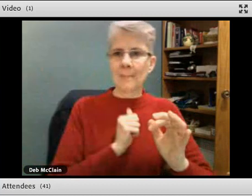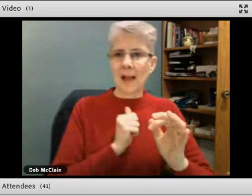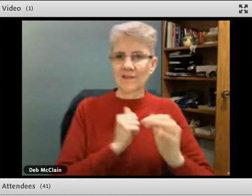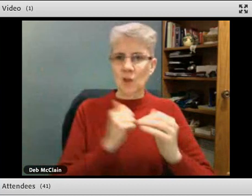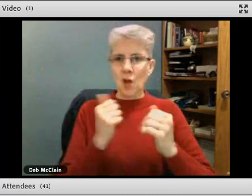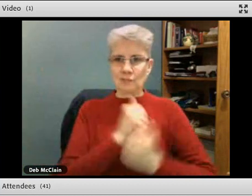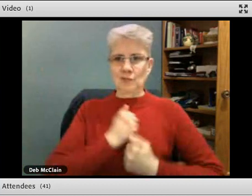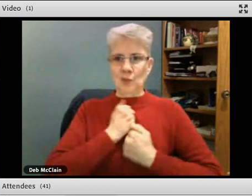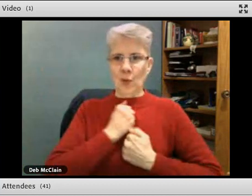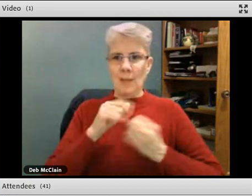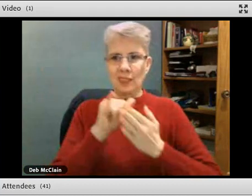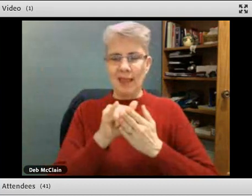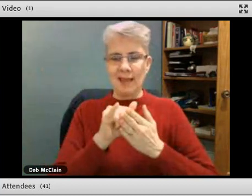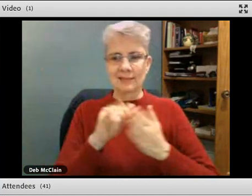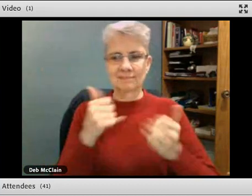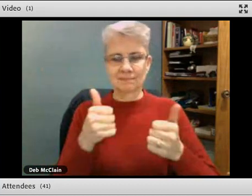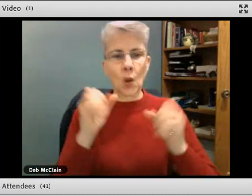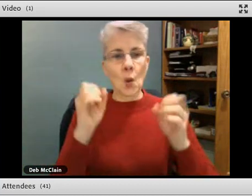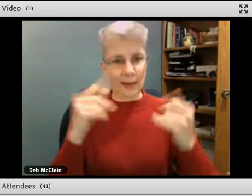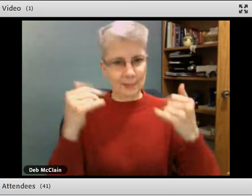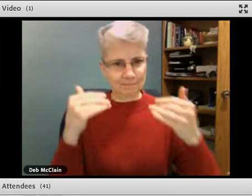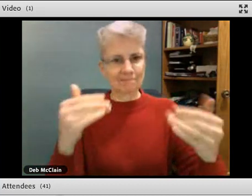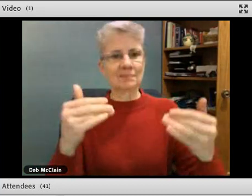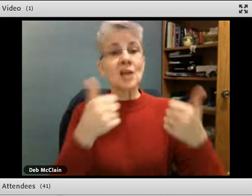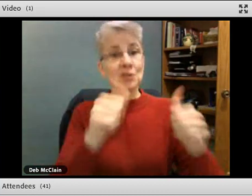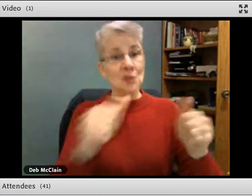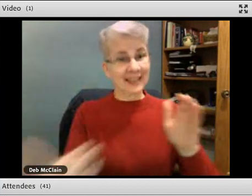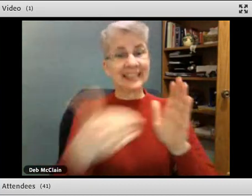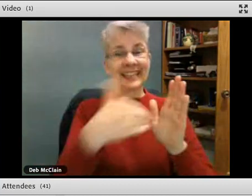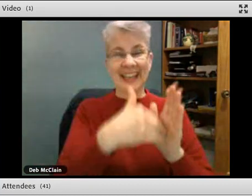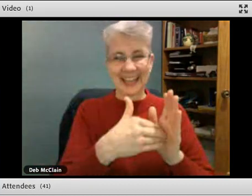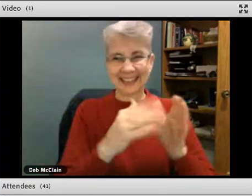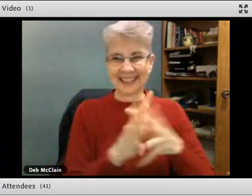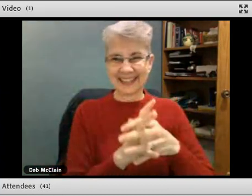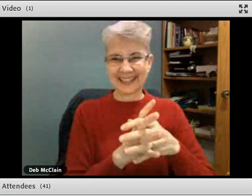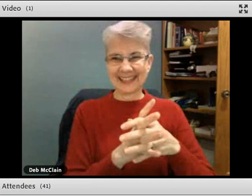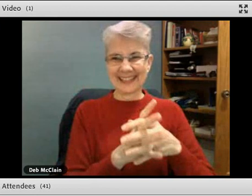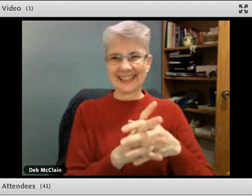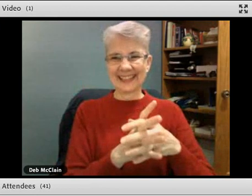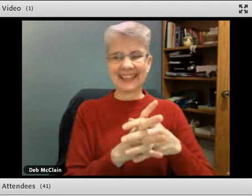All right. Let's try again. I'm going to start talking.